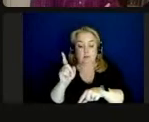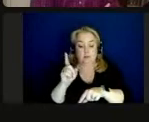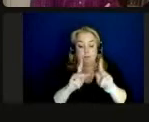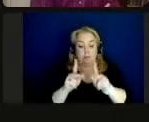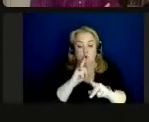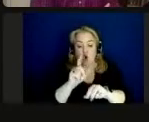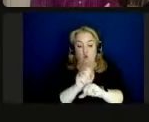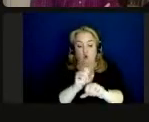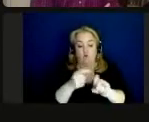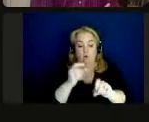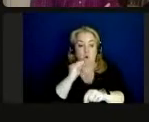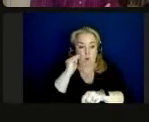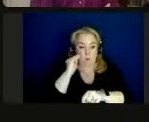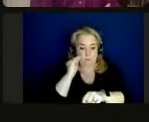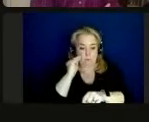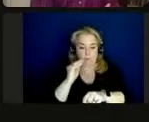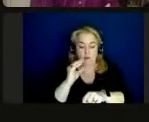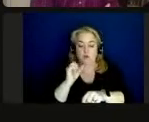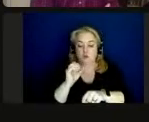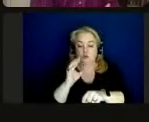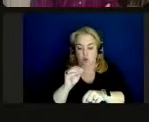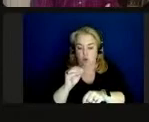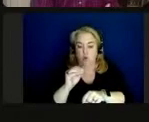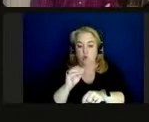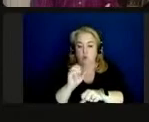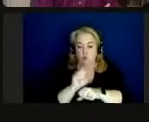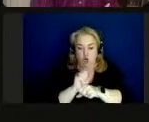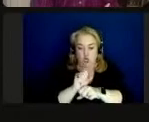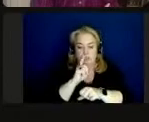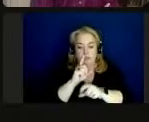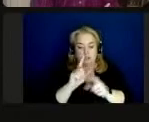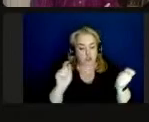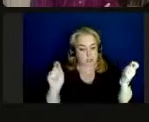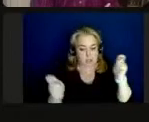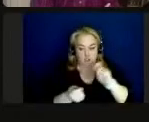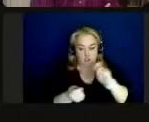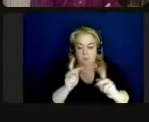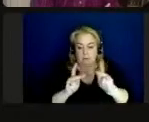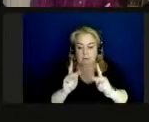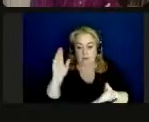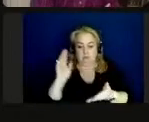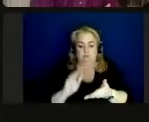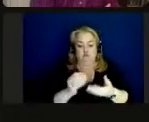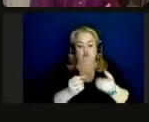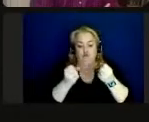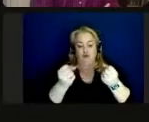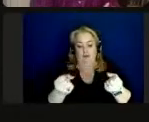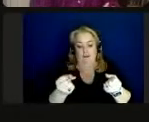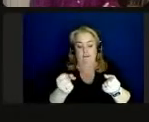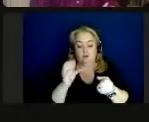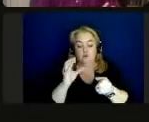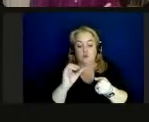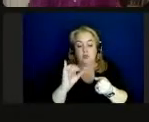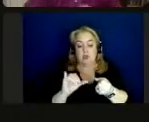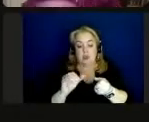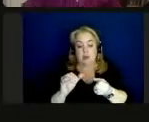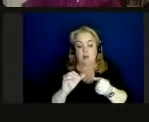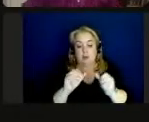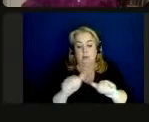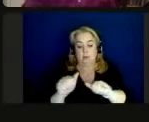LOOK LIKE. WHAT I'VE MENTIED FOLKS AN